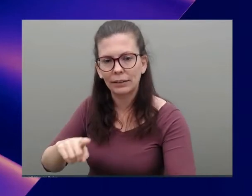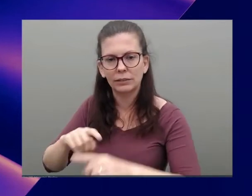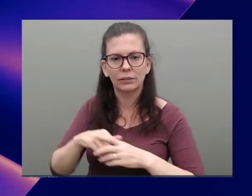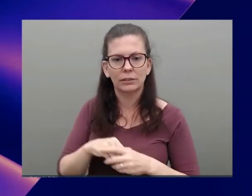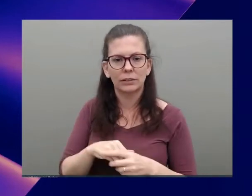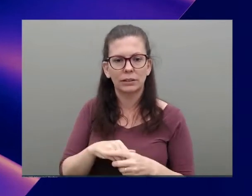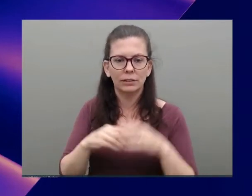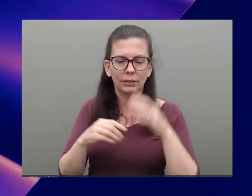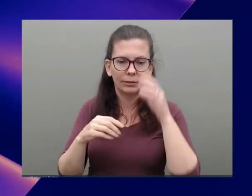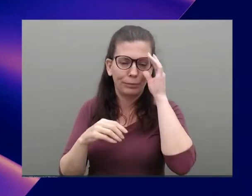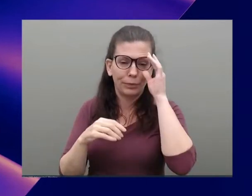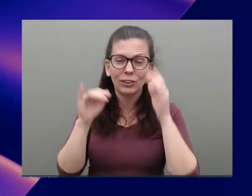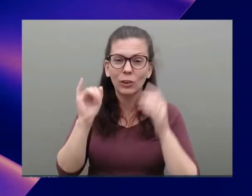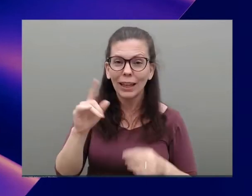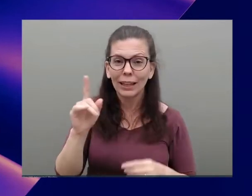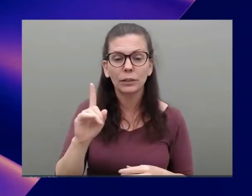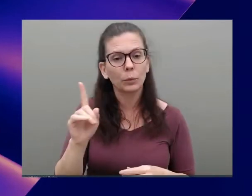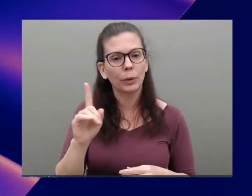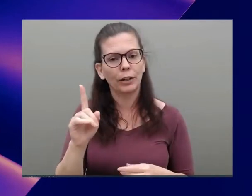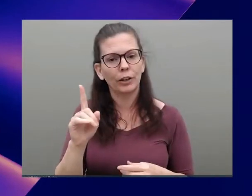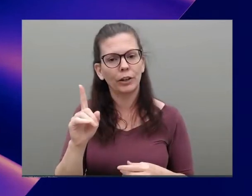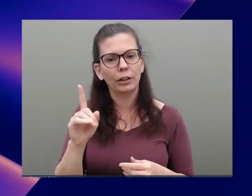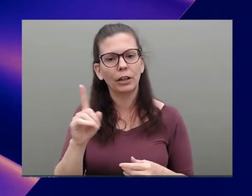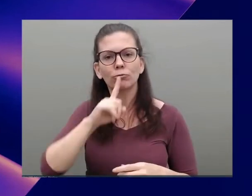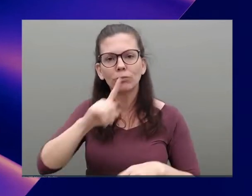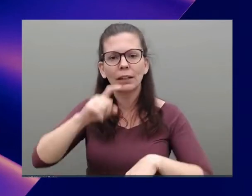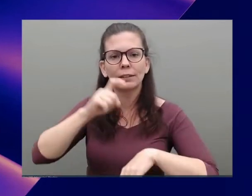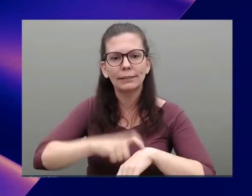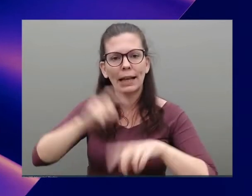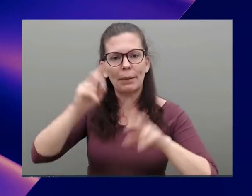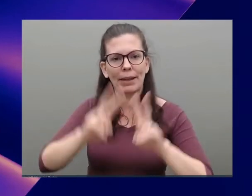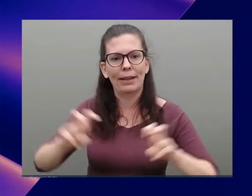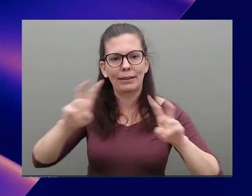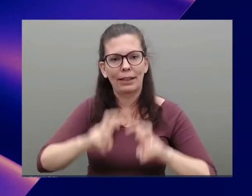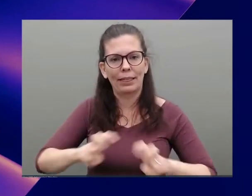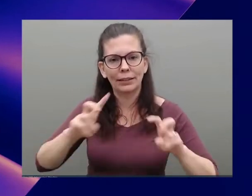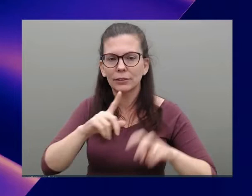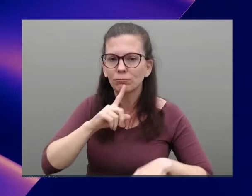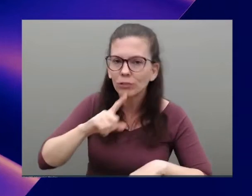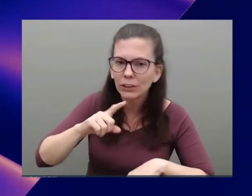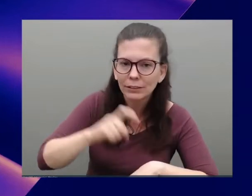That is where real-time analytics, or real-time streaming, right?